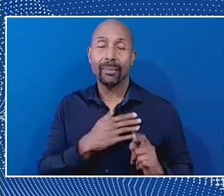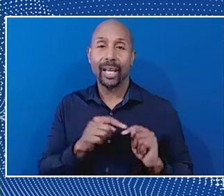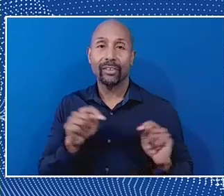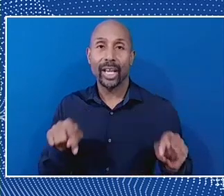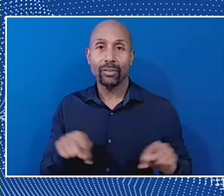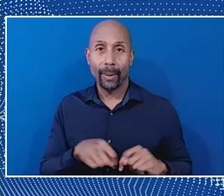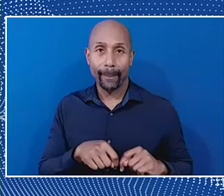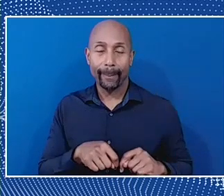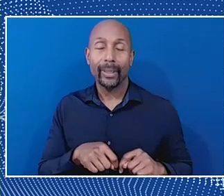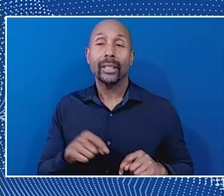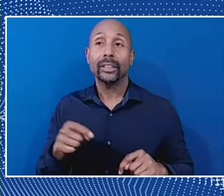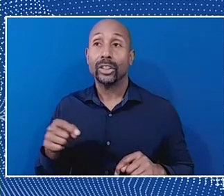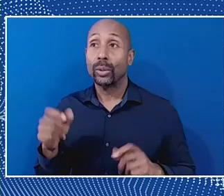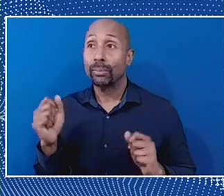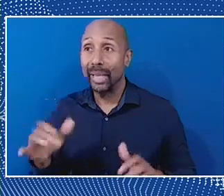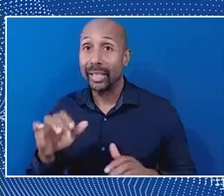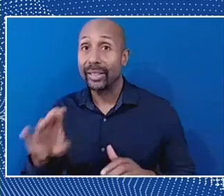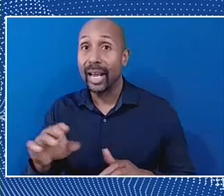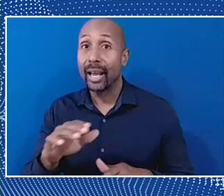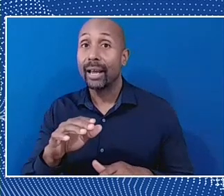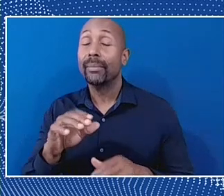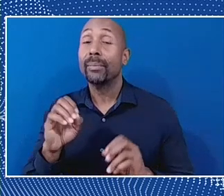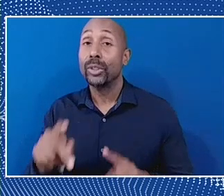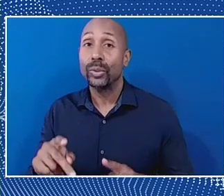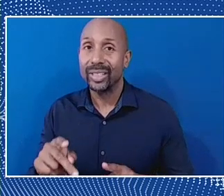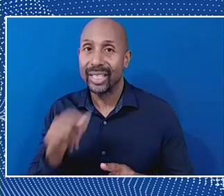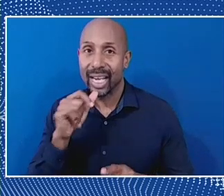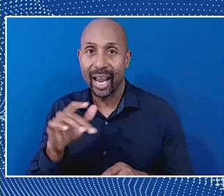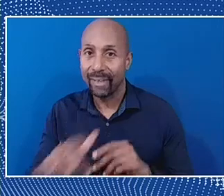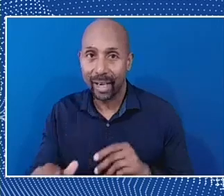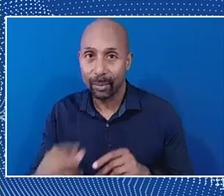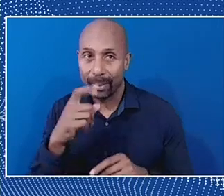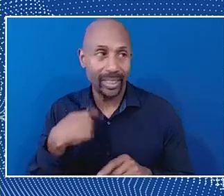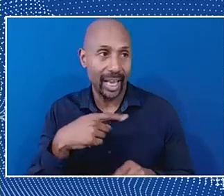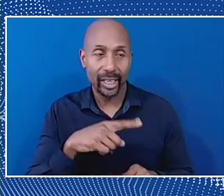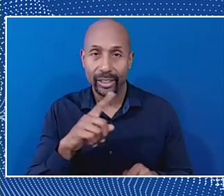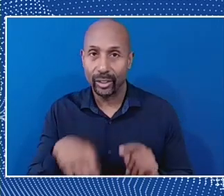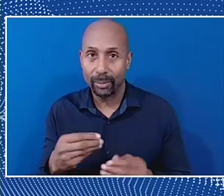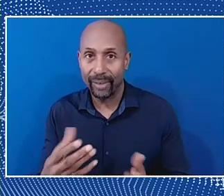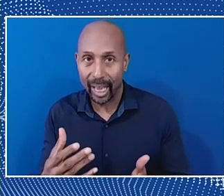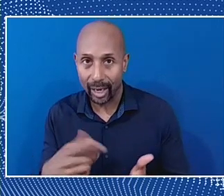It was during the payment pause that my financial and career situation was made a lot clearer for me.